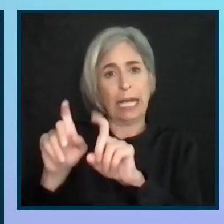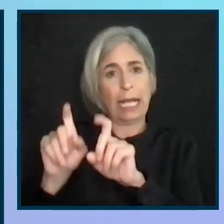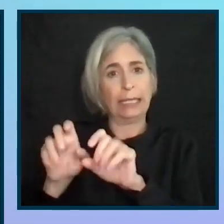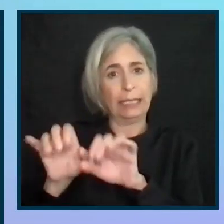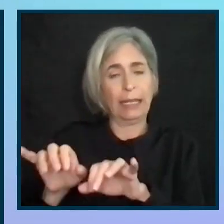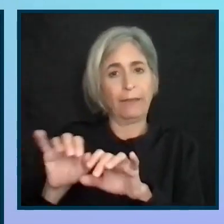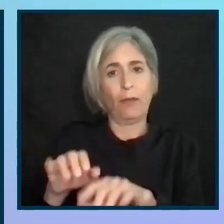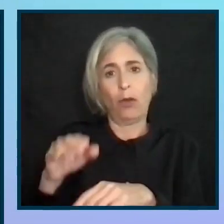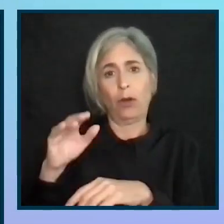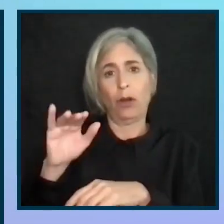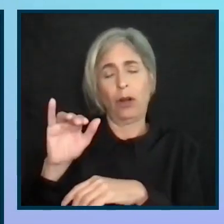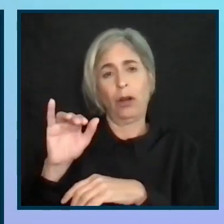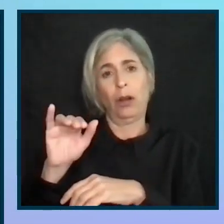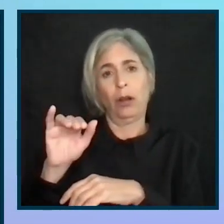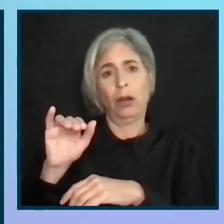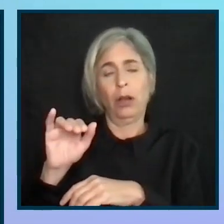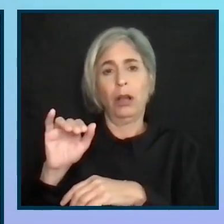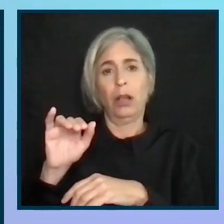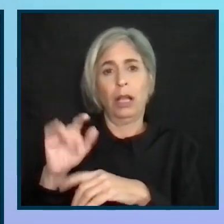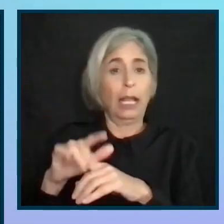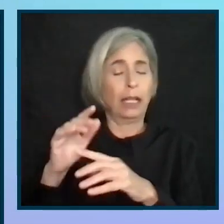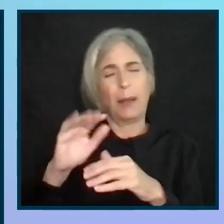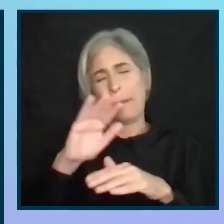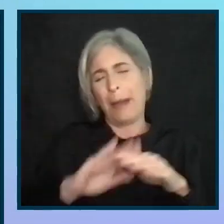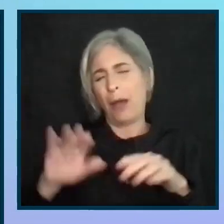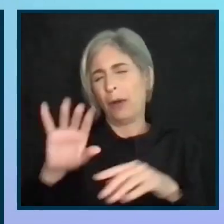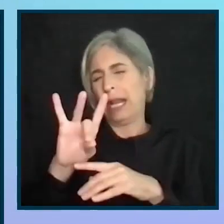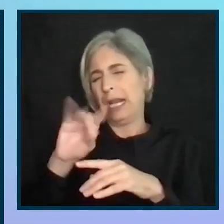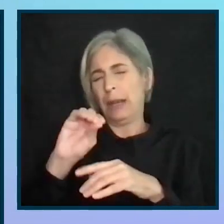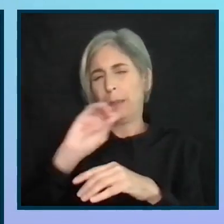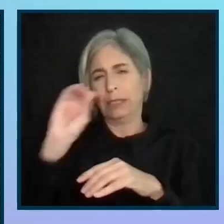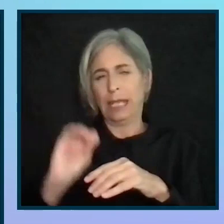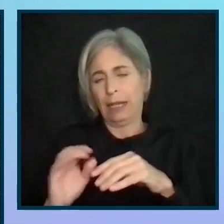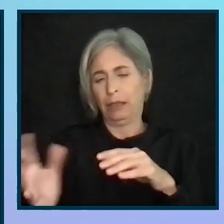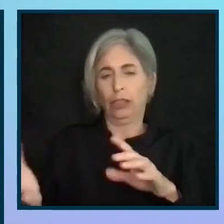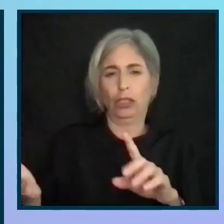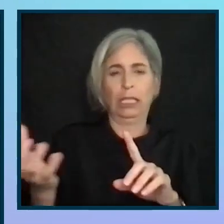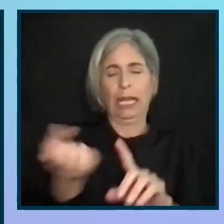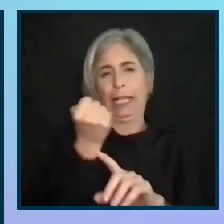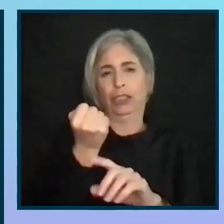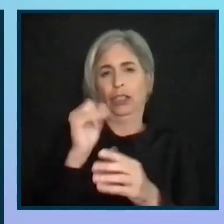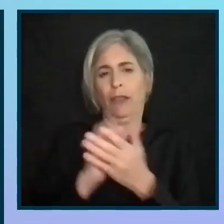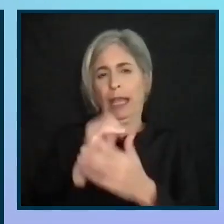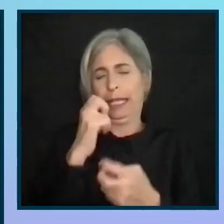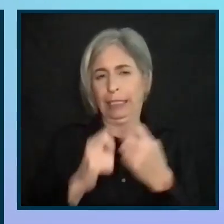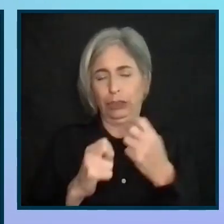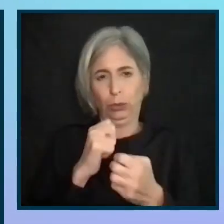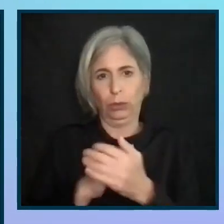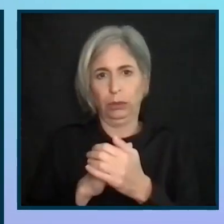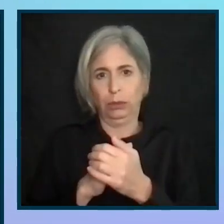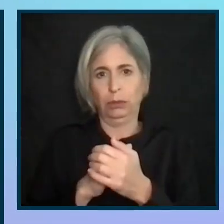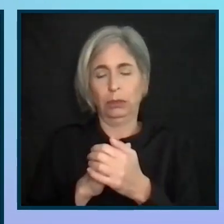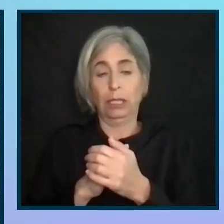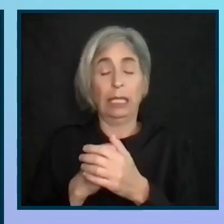That can allow them to catch up to about 80% of issues. And then if you move forward down the SDLC